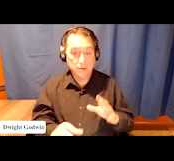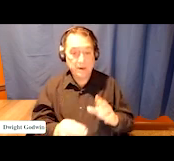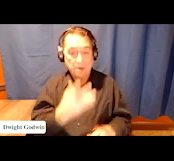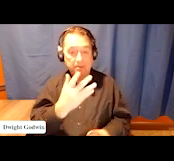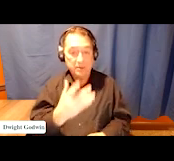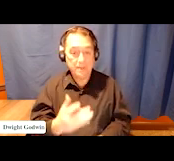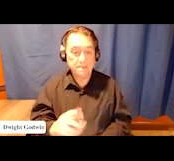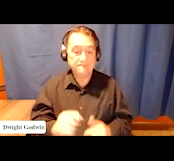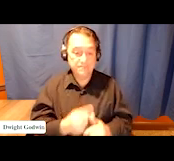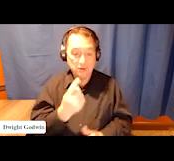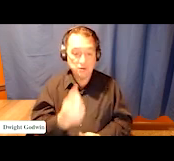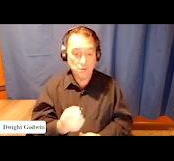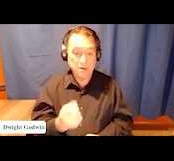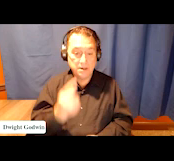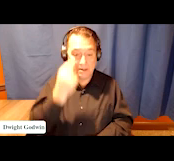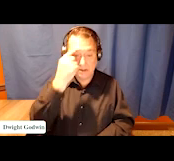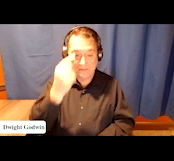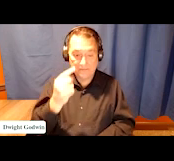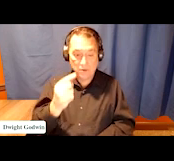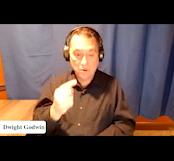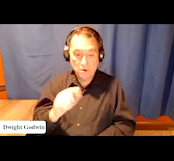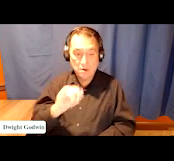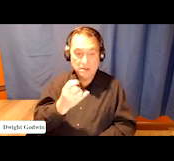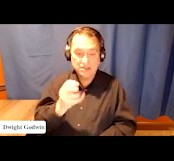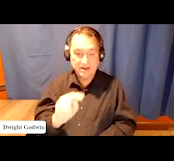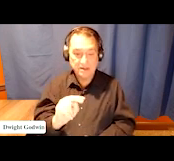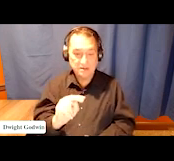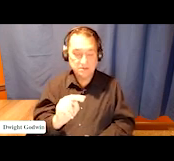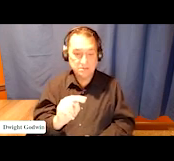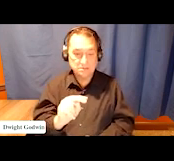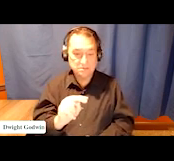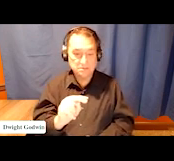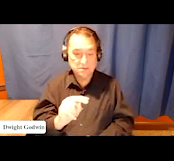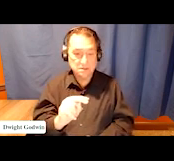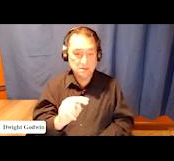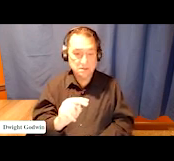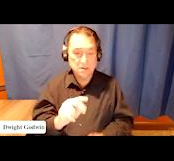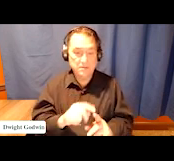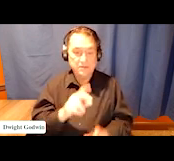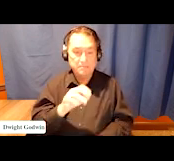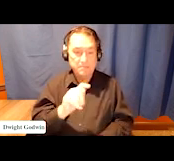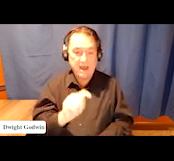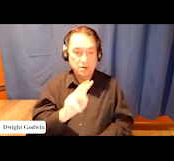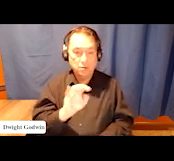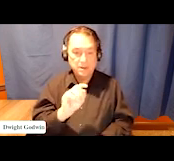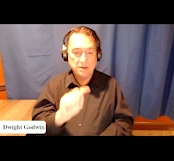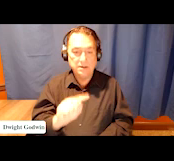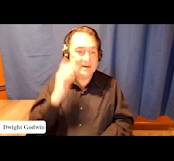The first one is for Chanson Noether, and it comes from Pat Willard in California.